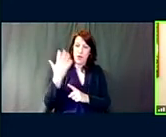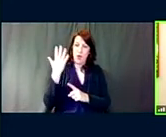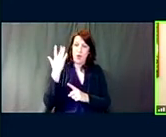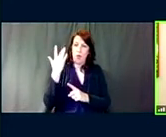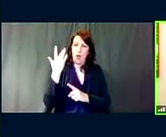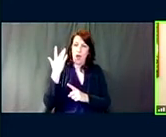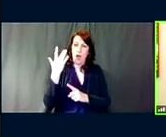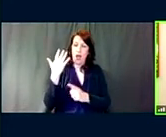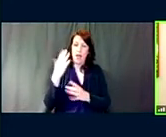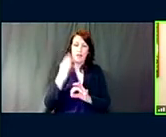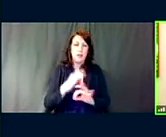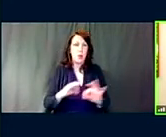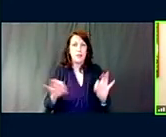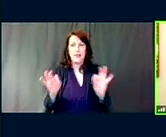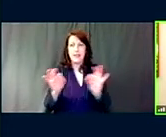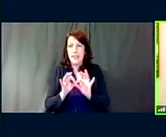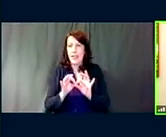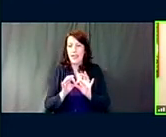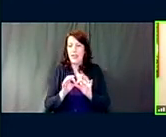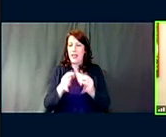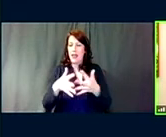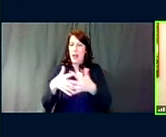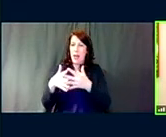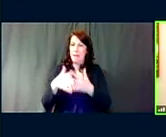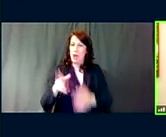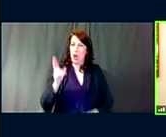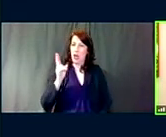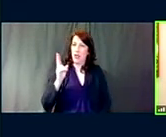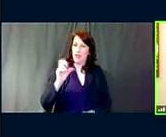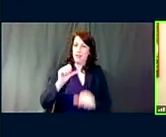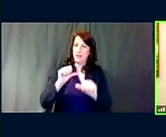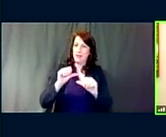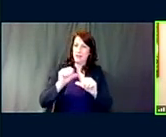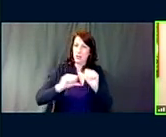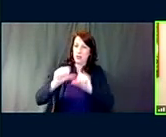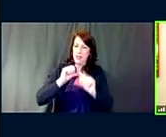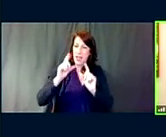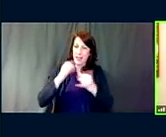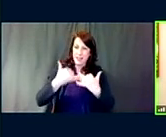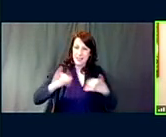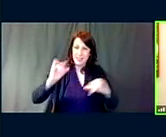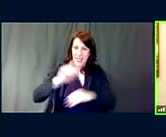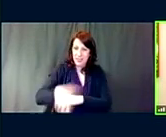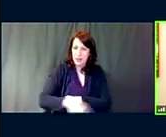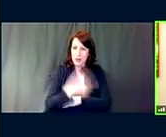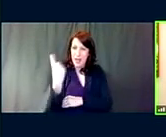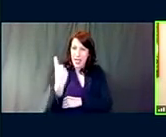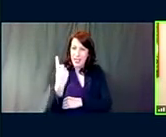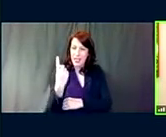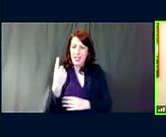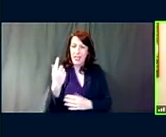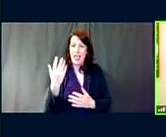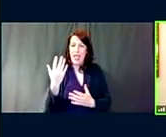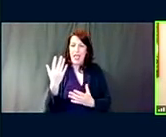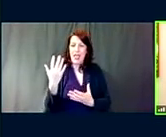MORE HOW RACE IS -- WHY IS IT SO SALIENT IN AMERICAN SOCIETY STILL TODAY? AND WITH THAT, WHAT IS IT